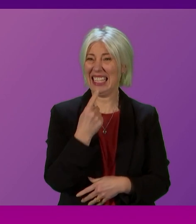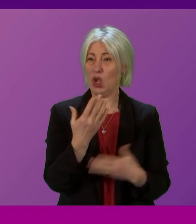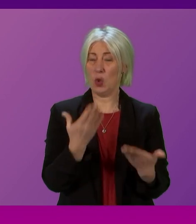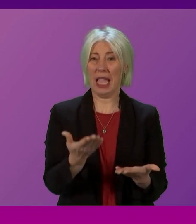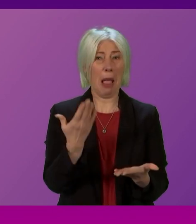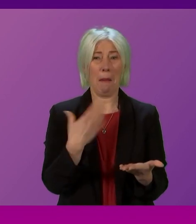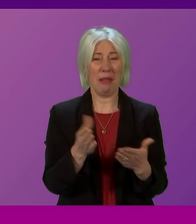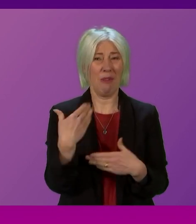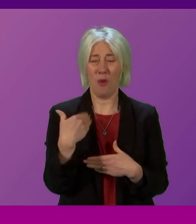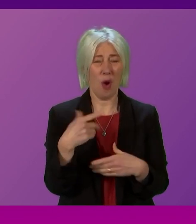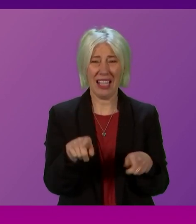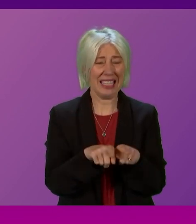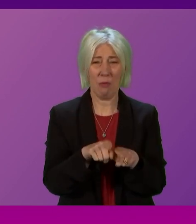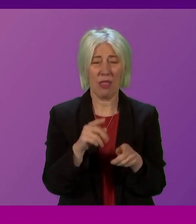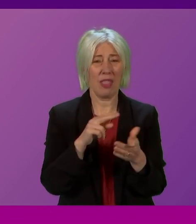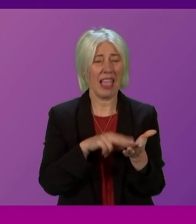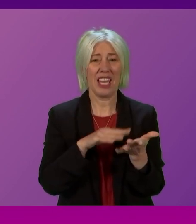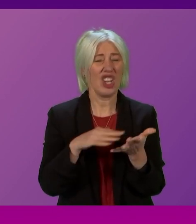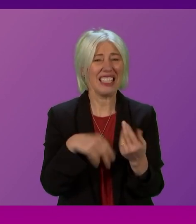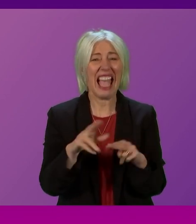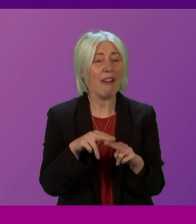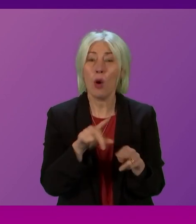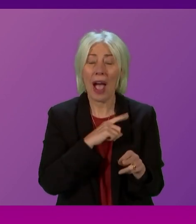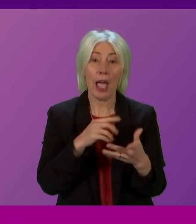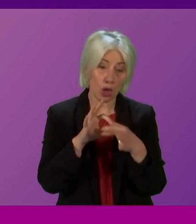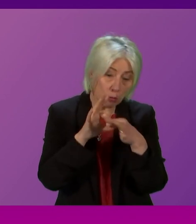by healthcare professionals, because we engage with them day in and day out.